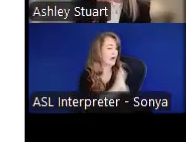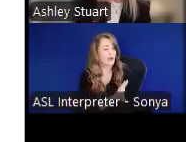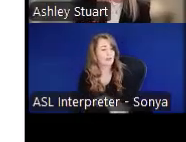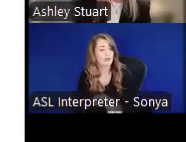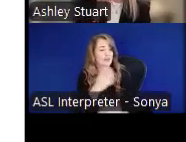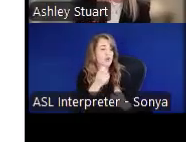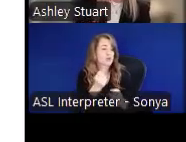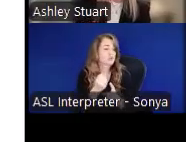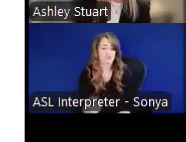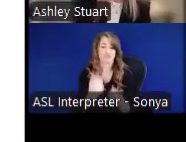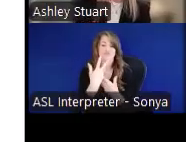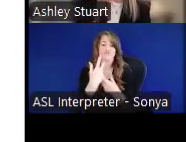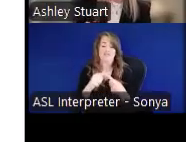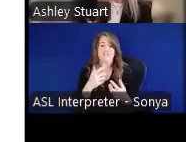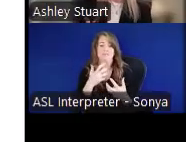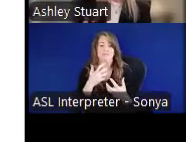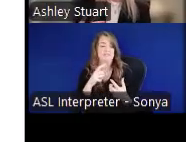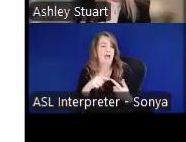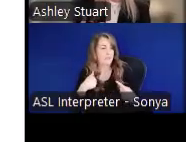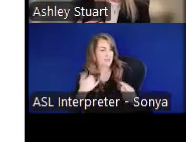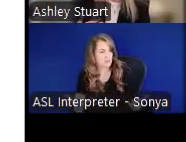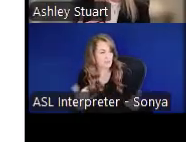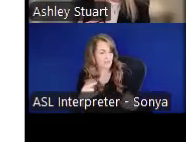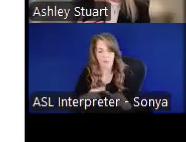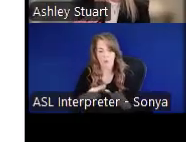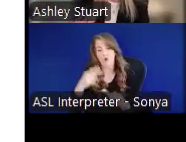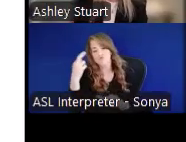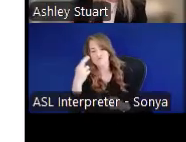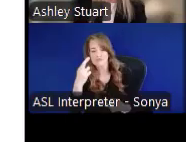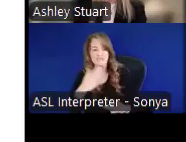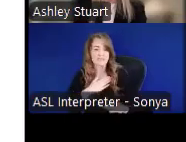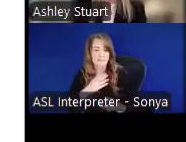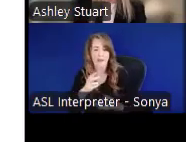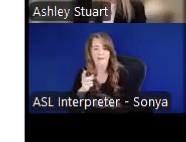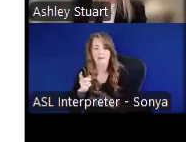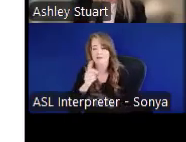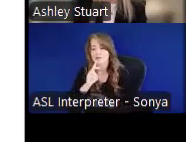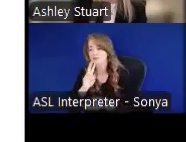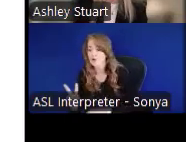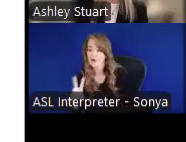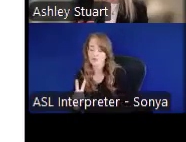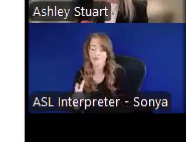had a temper tantrum today. But this picture illustrates like